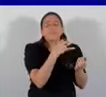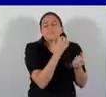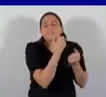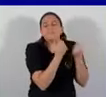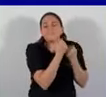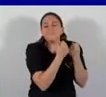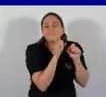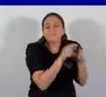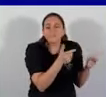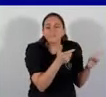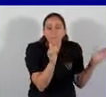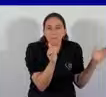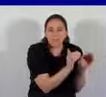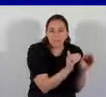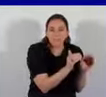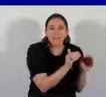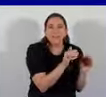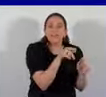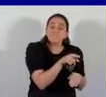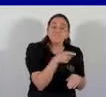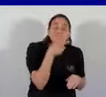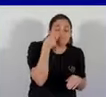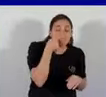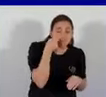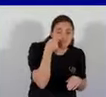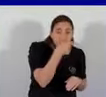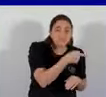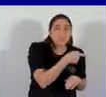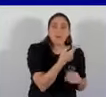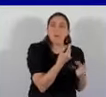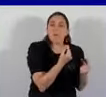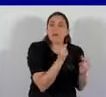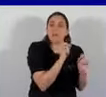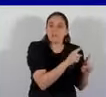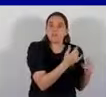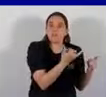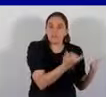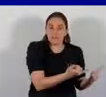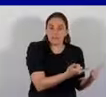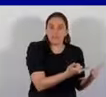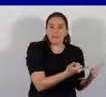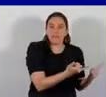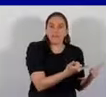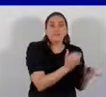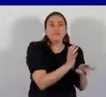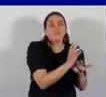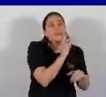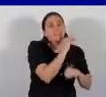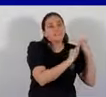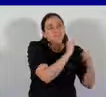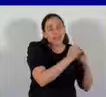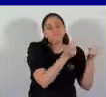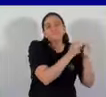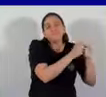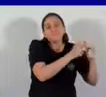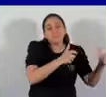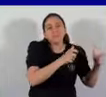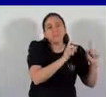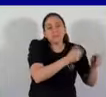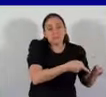But also the interesting thing for example is that Hiroshima Shower Was the one who tutored the doctoral thesis of Miguel Cedroski